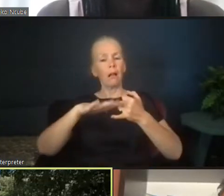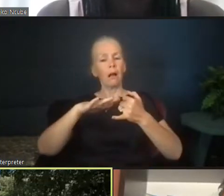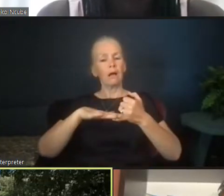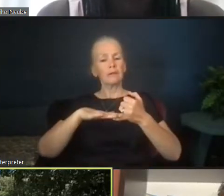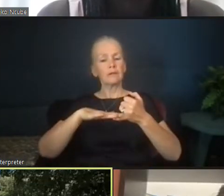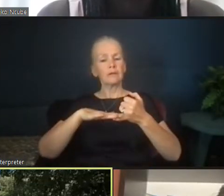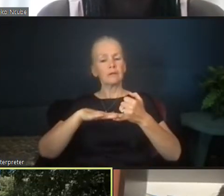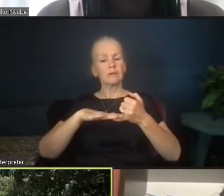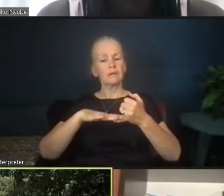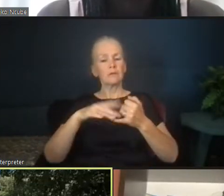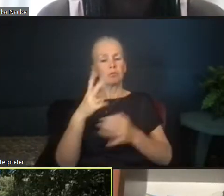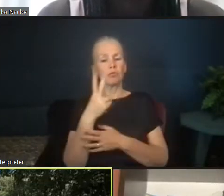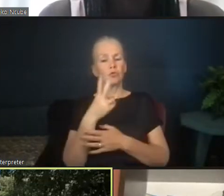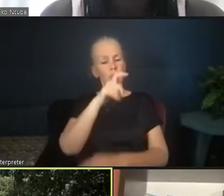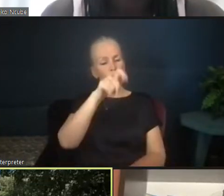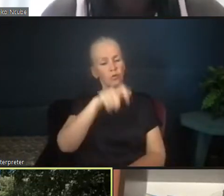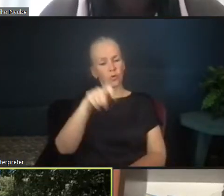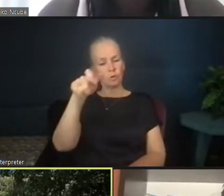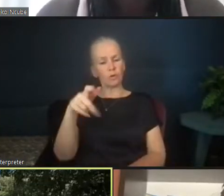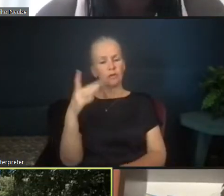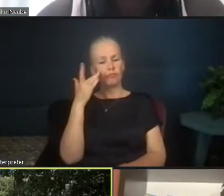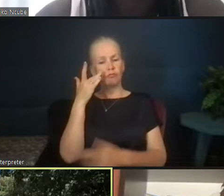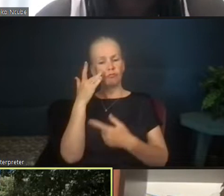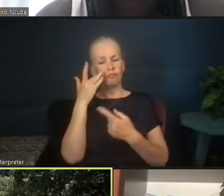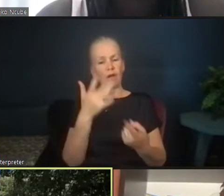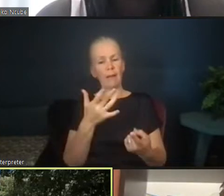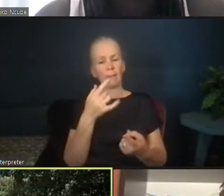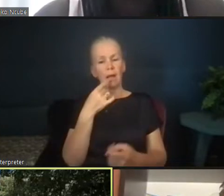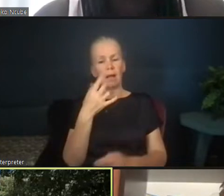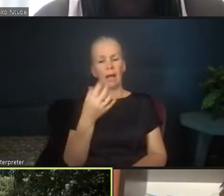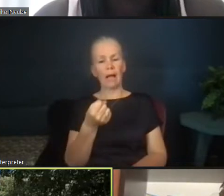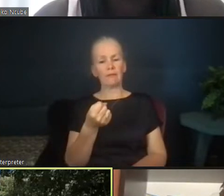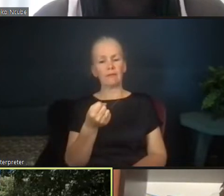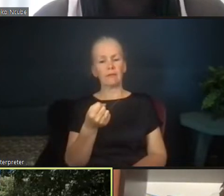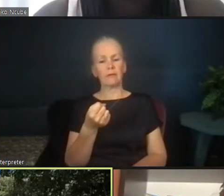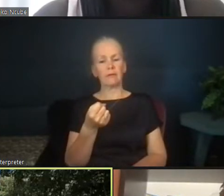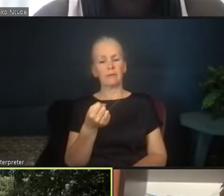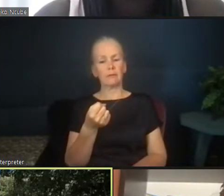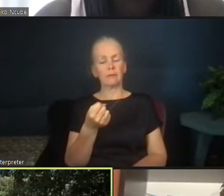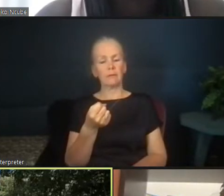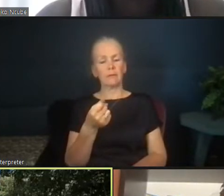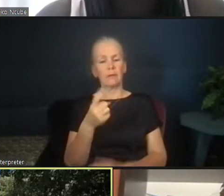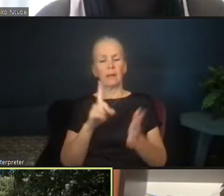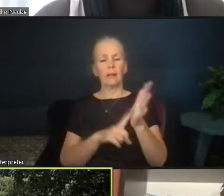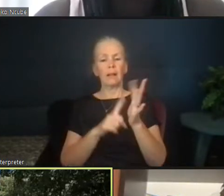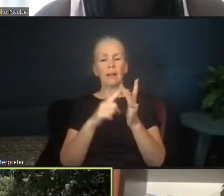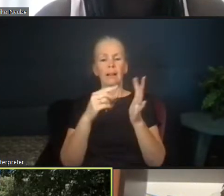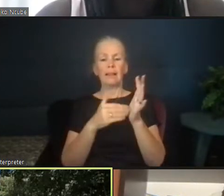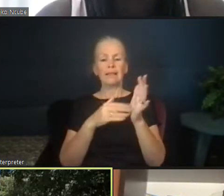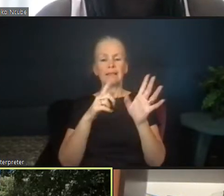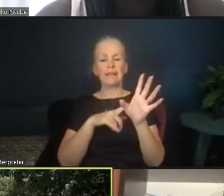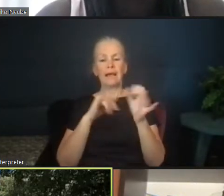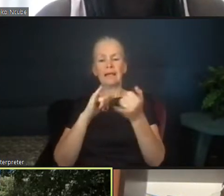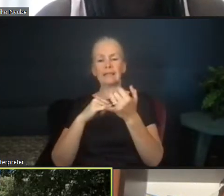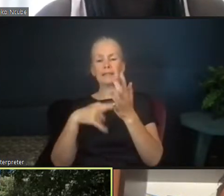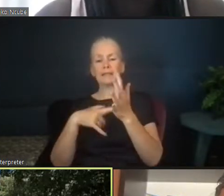with our two student representatives. We've got Lizzie and Stephanie and they will be talking